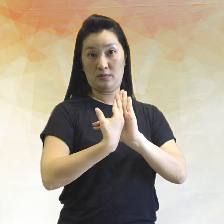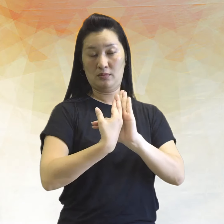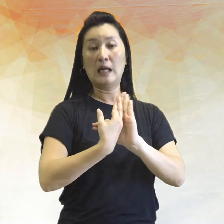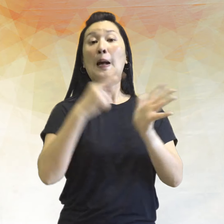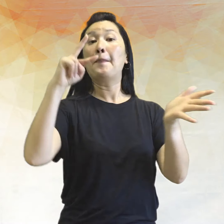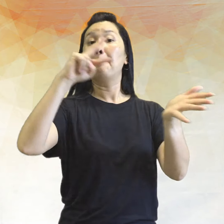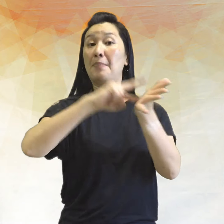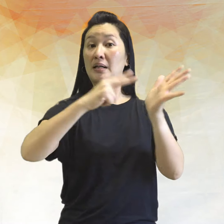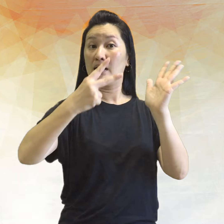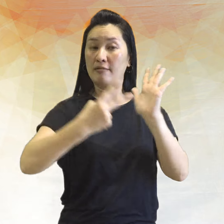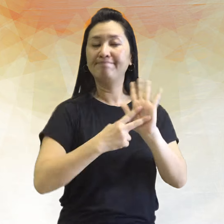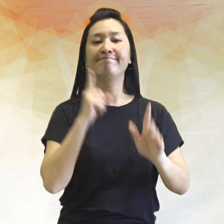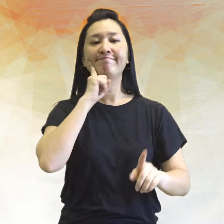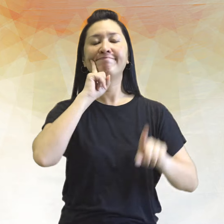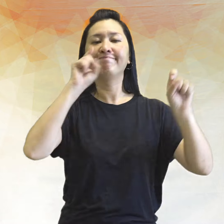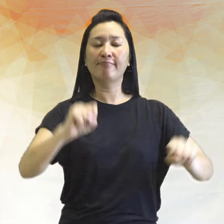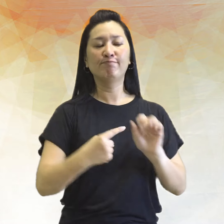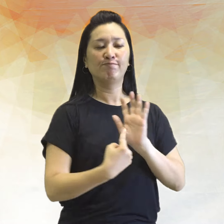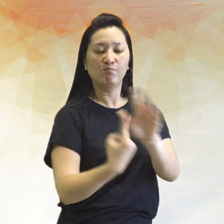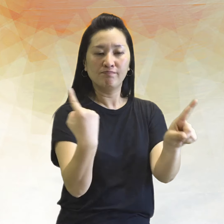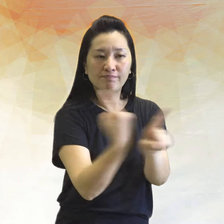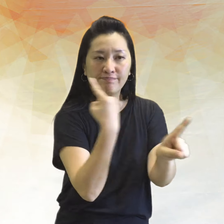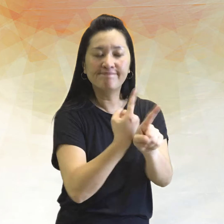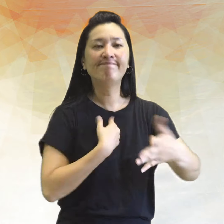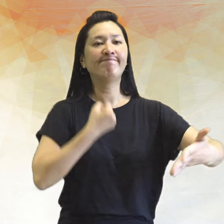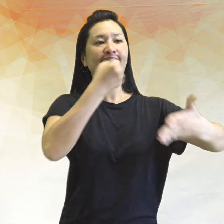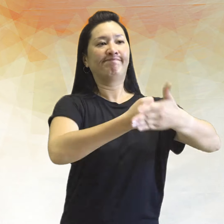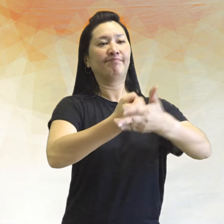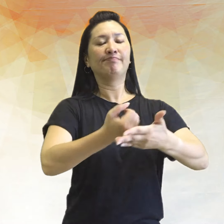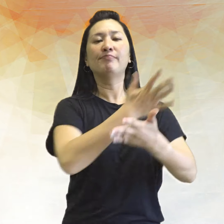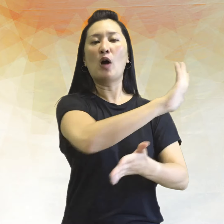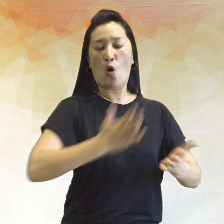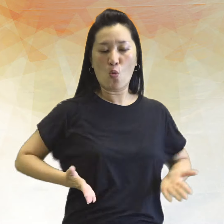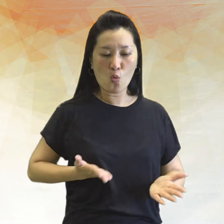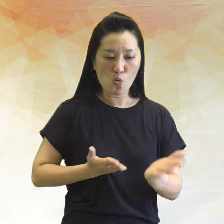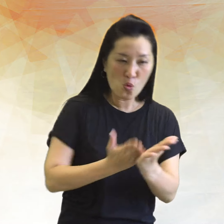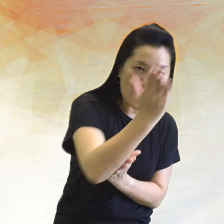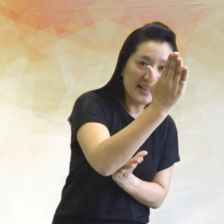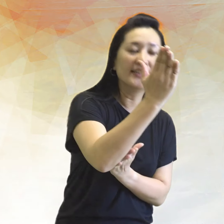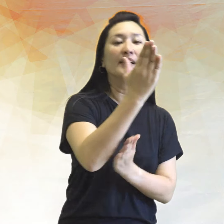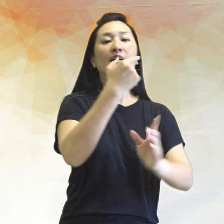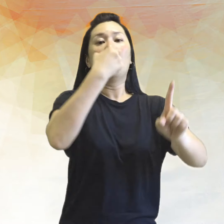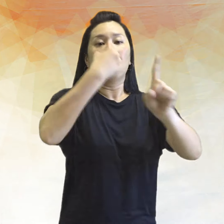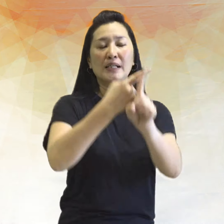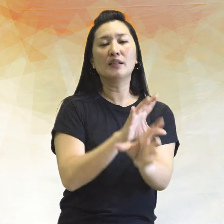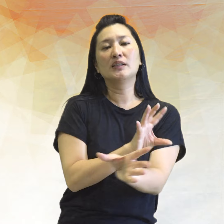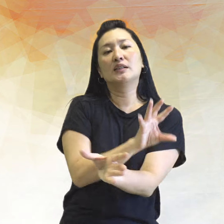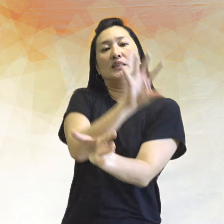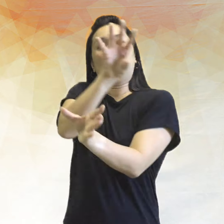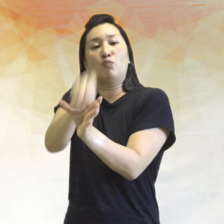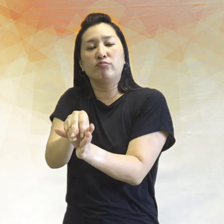so that deaf people themselves can appropriately advocate for their rights and be involved in